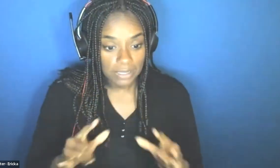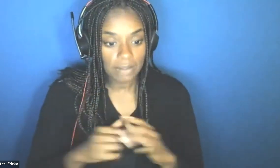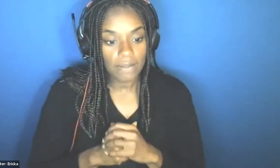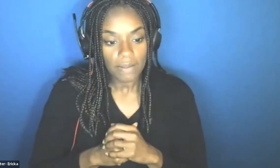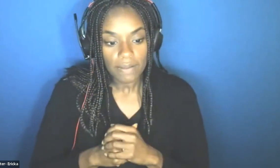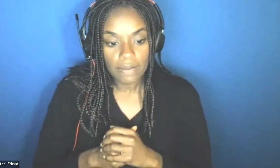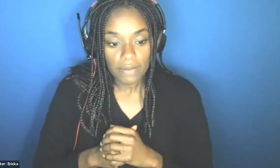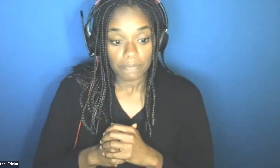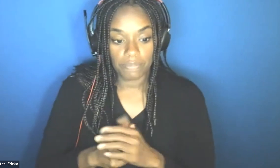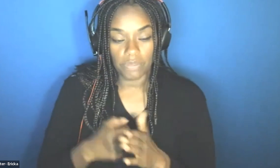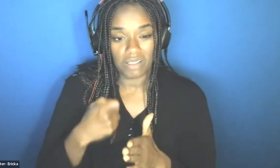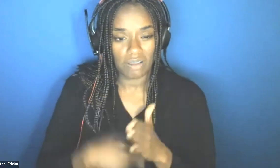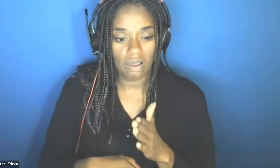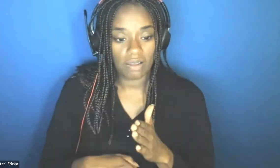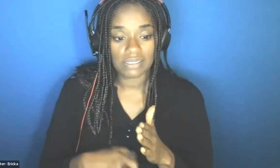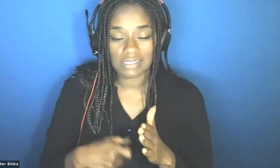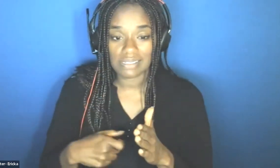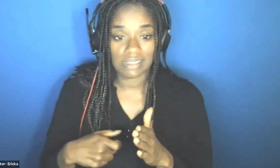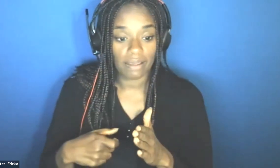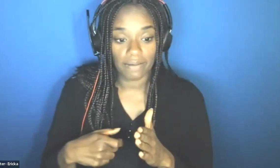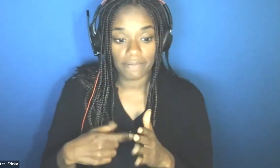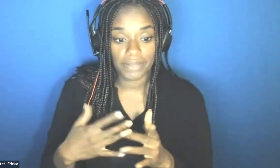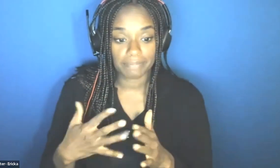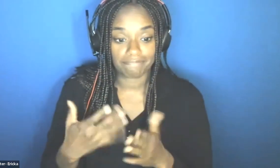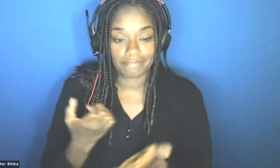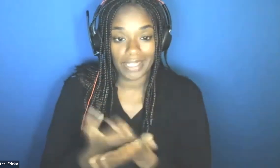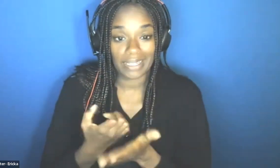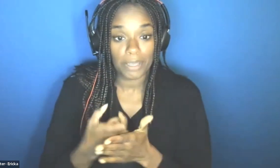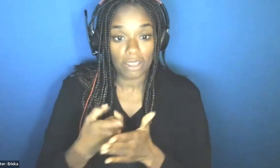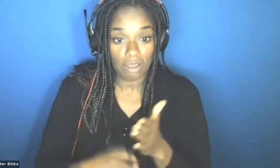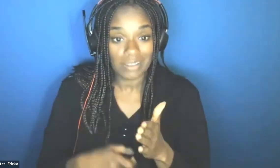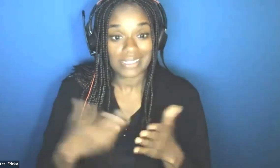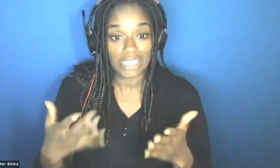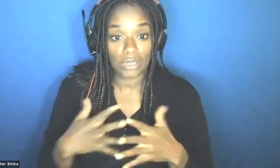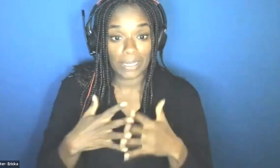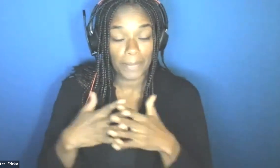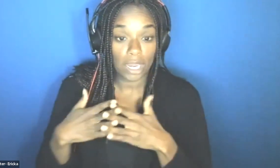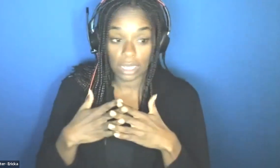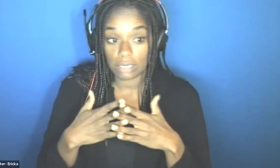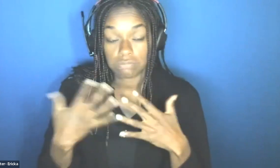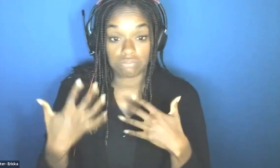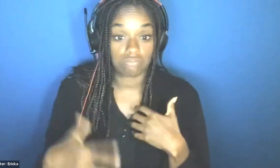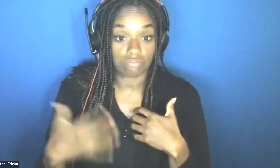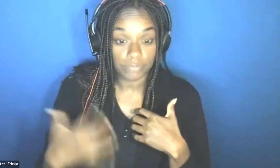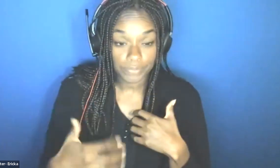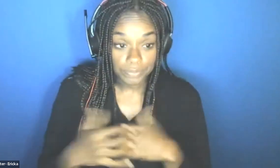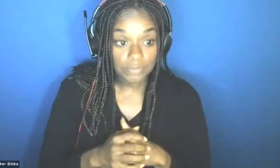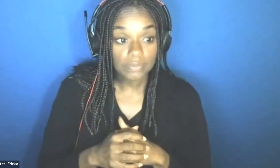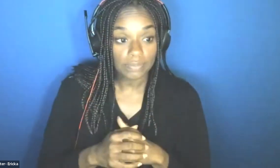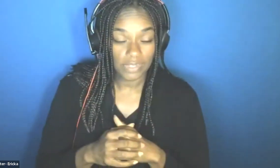Since we're talking about substance abuse disorders today, it's reported that 10 to 25% of American populations sometimes on the job, under the influence of alcohol or illegal drugs.